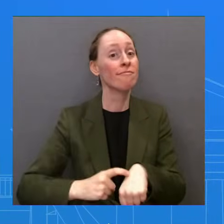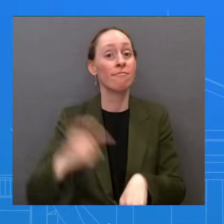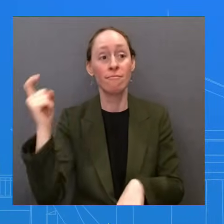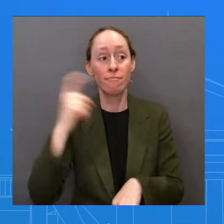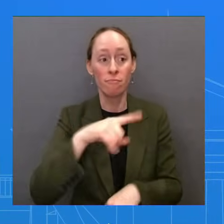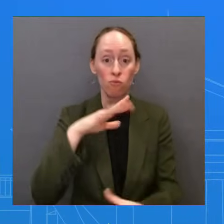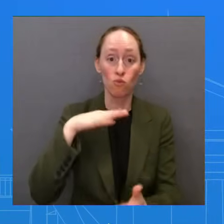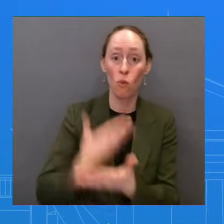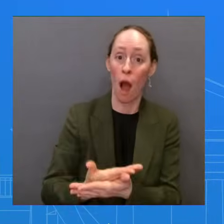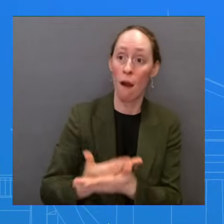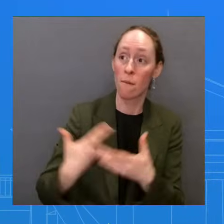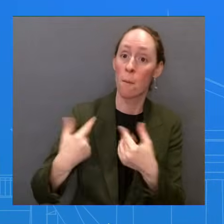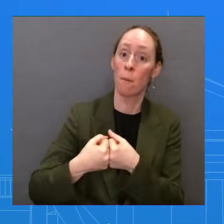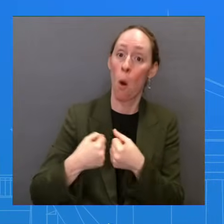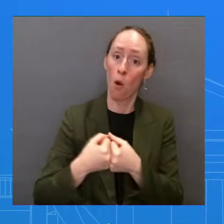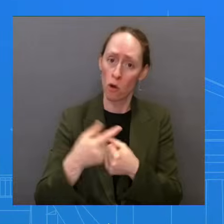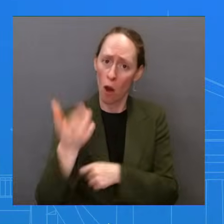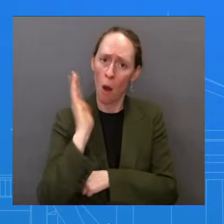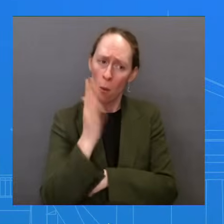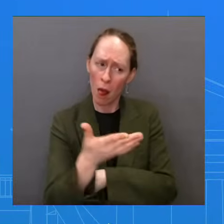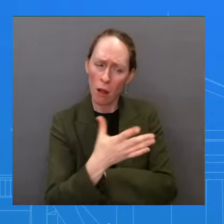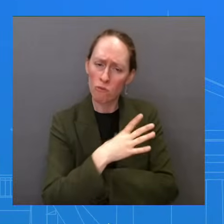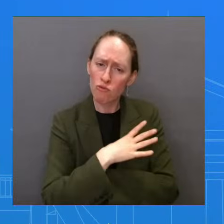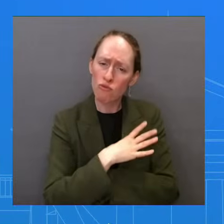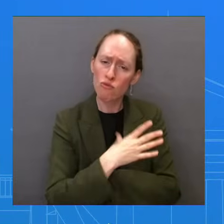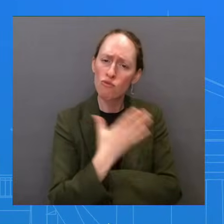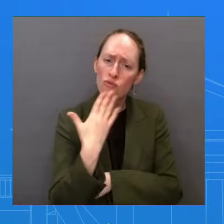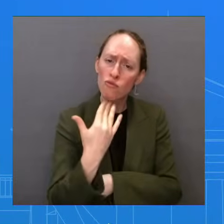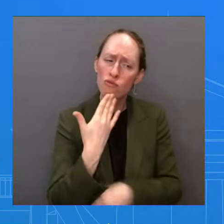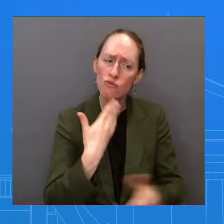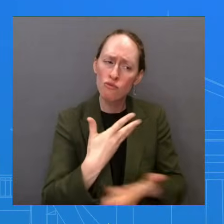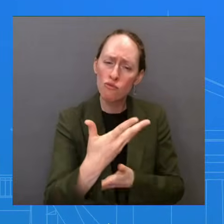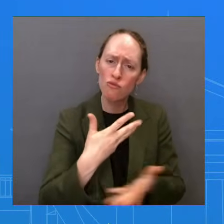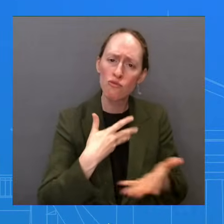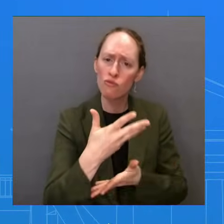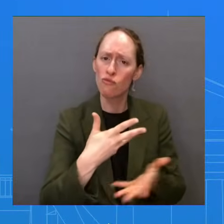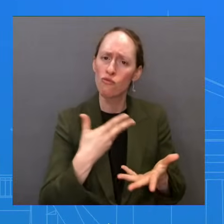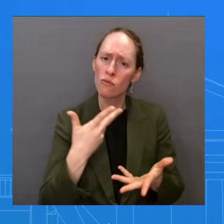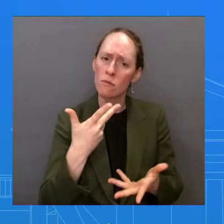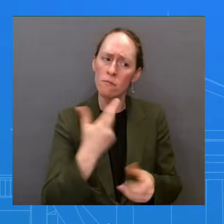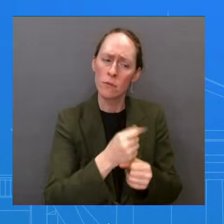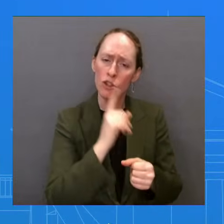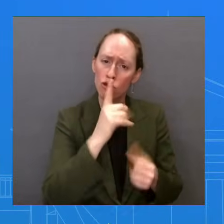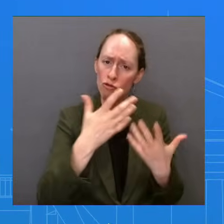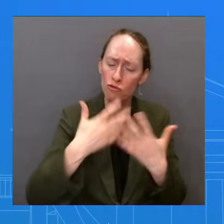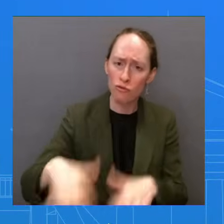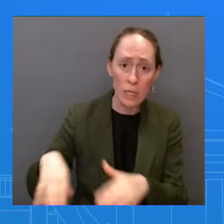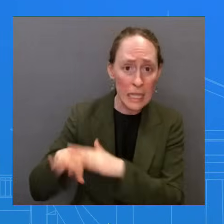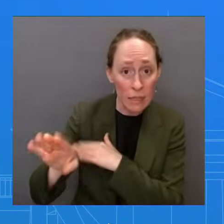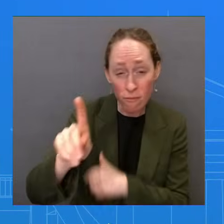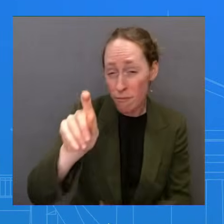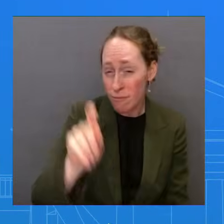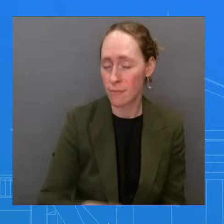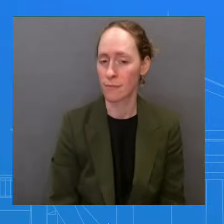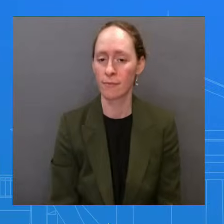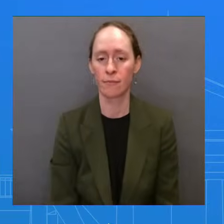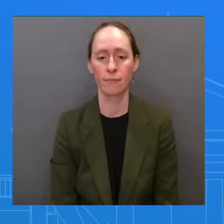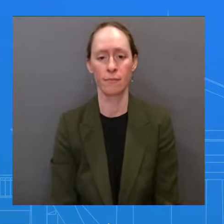And one of the things that he has been very clear about: He wants to do this in a humane way and -- and do it differently than it --